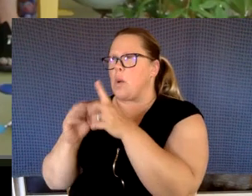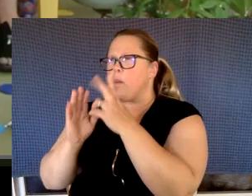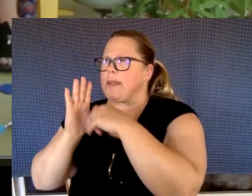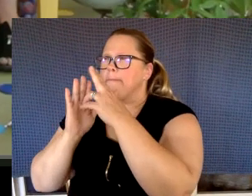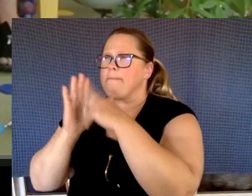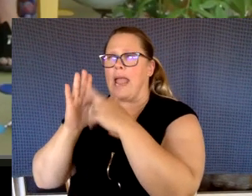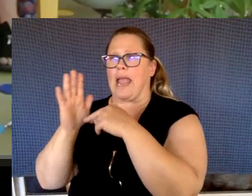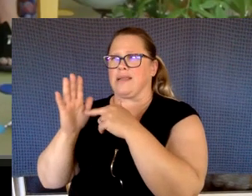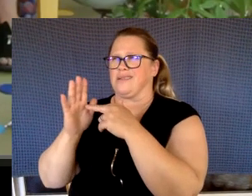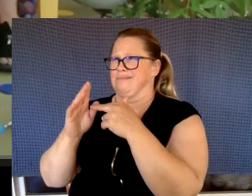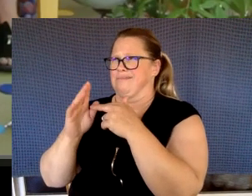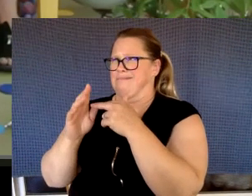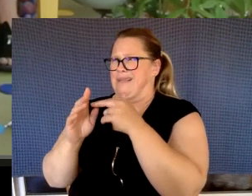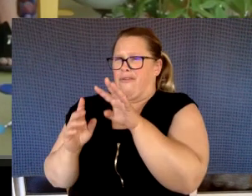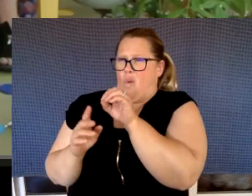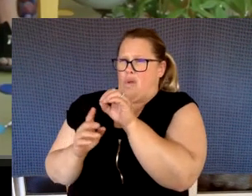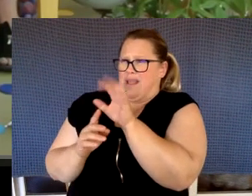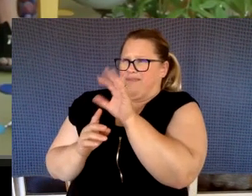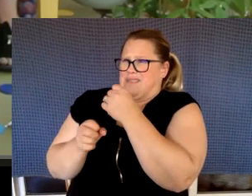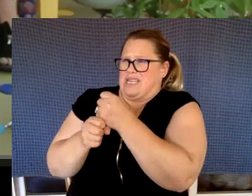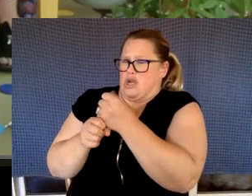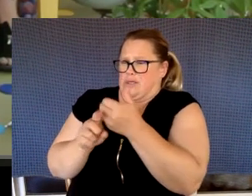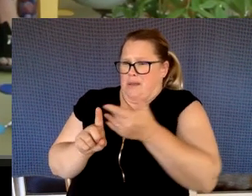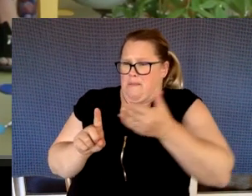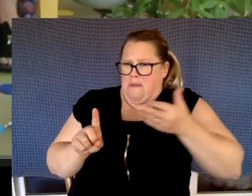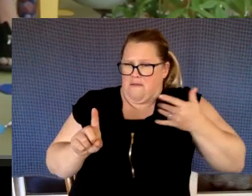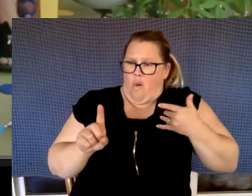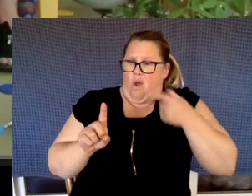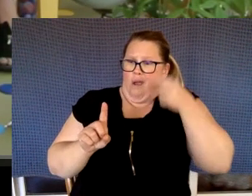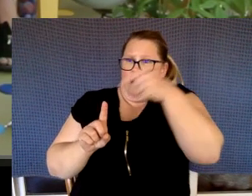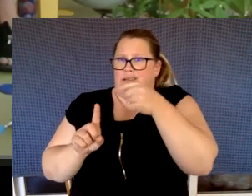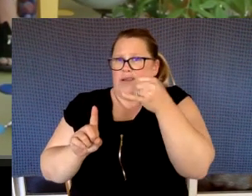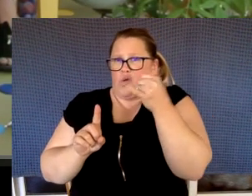50 years before she saw it.